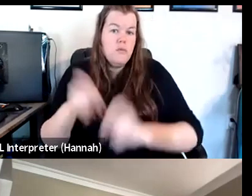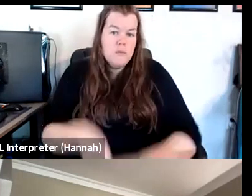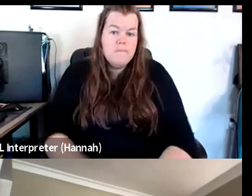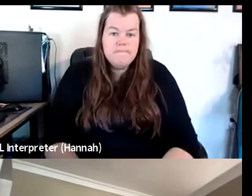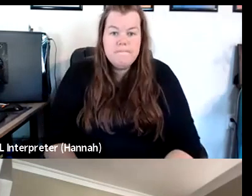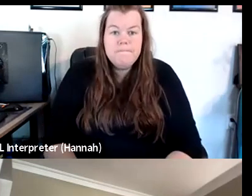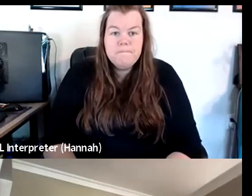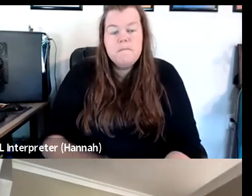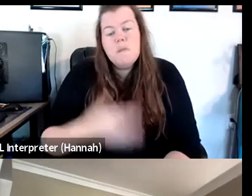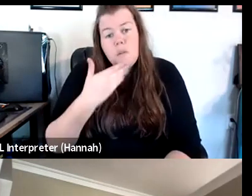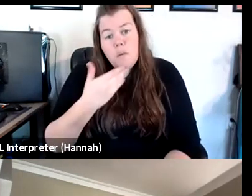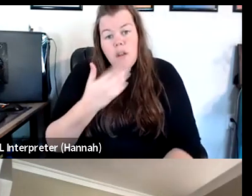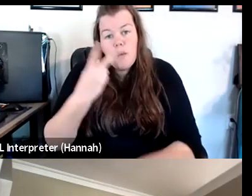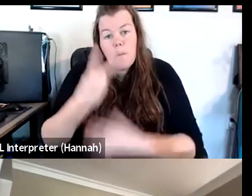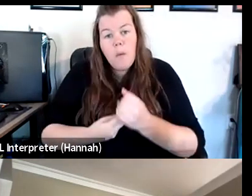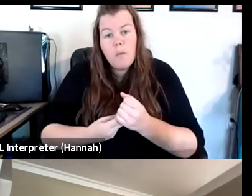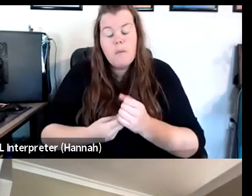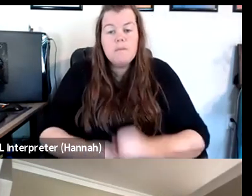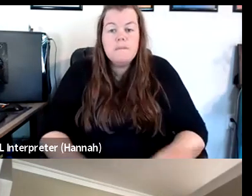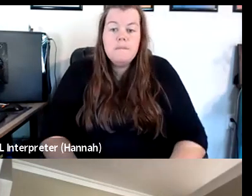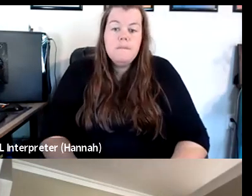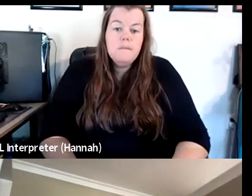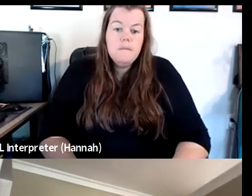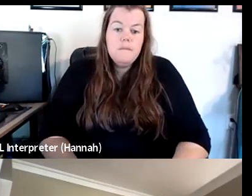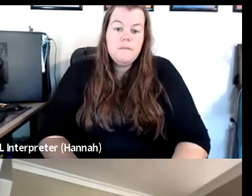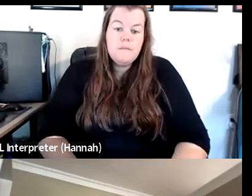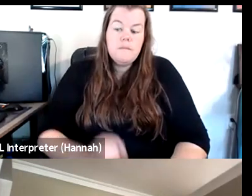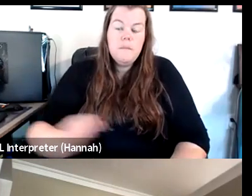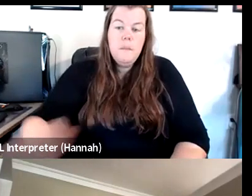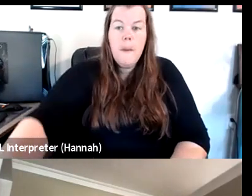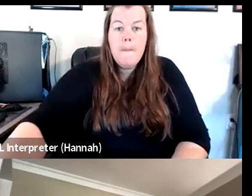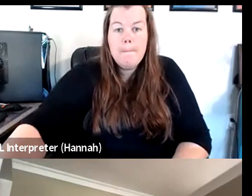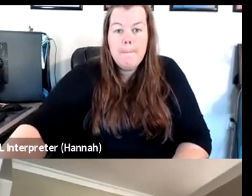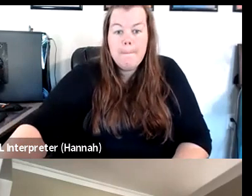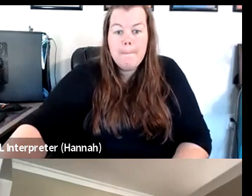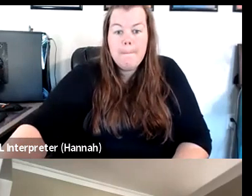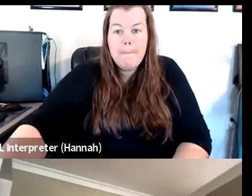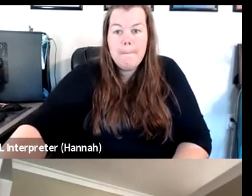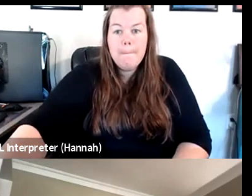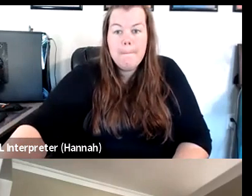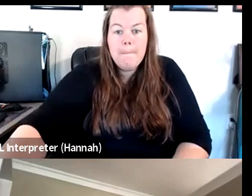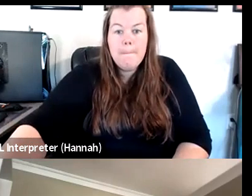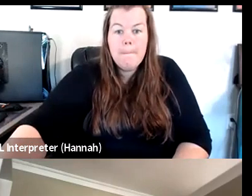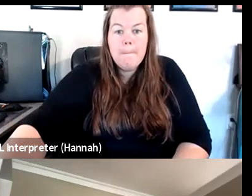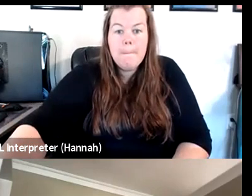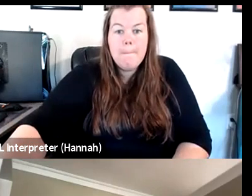So thank you both.